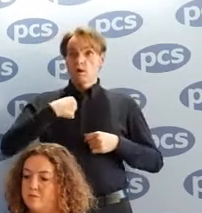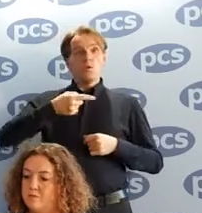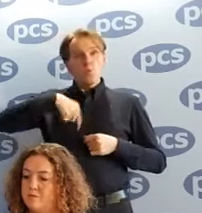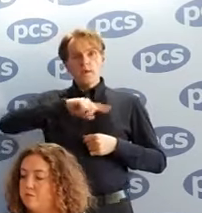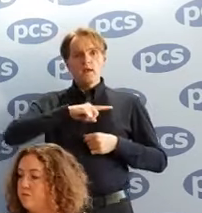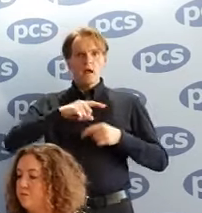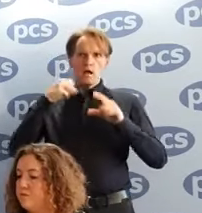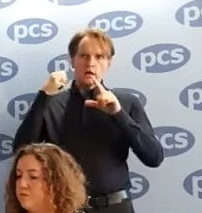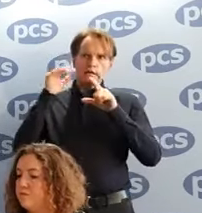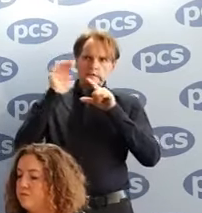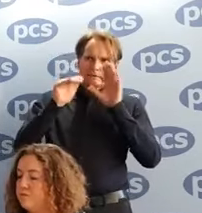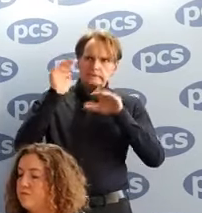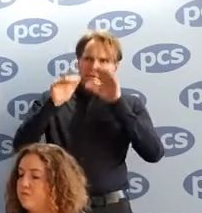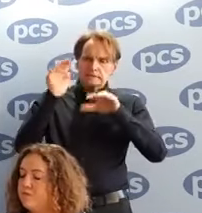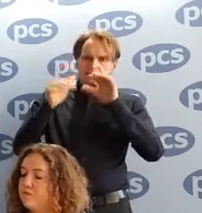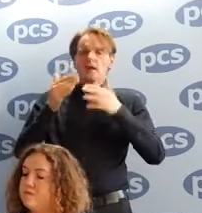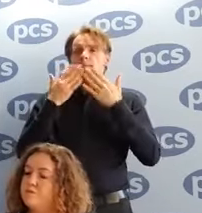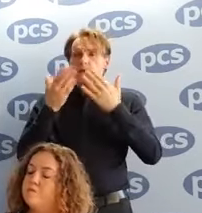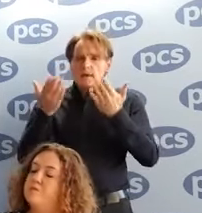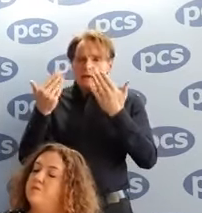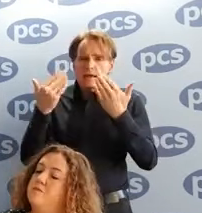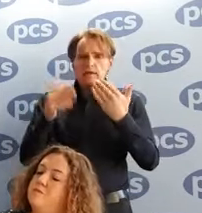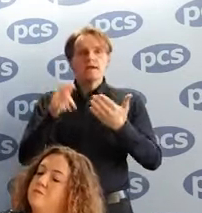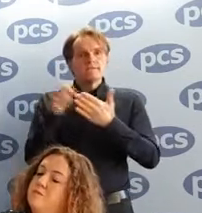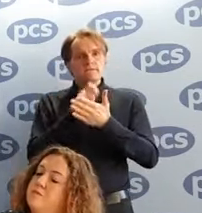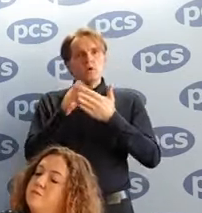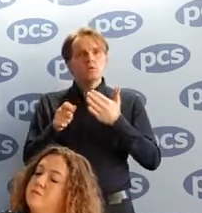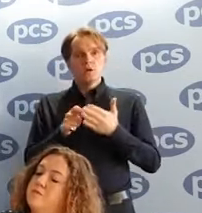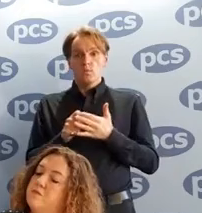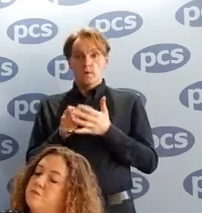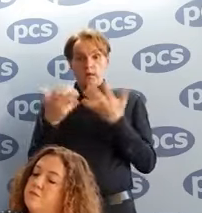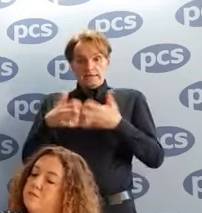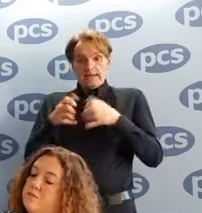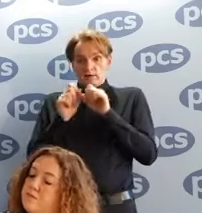still send reminders and we will use all sorts of technology, but the only way a